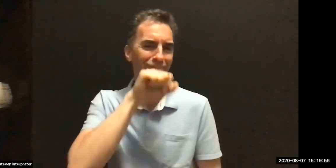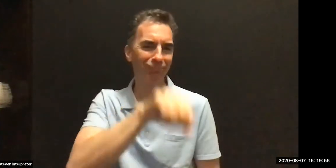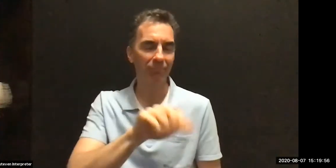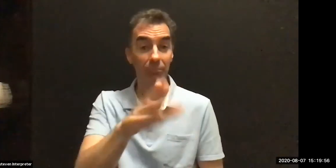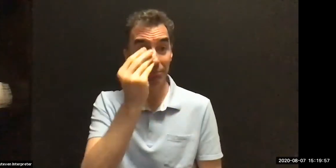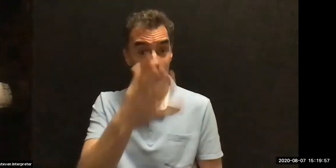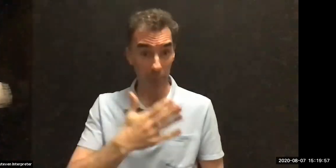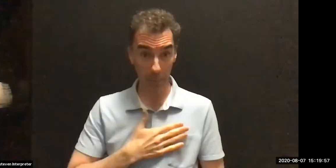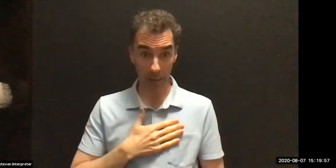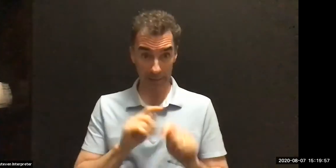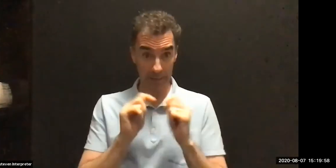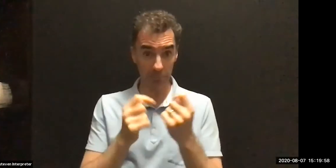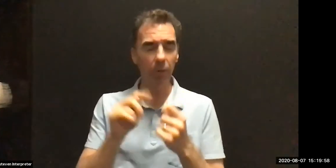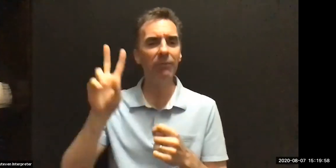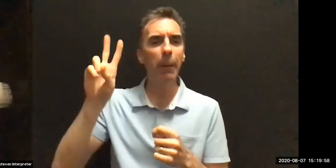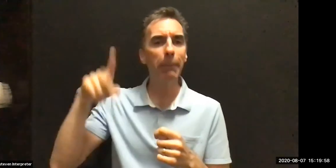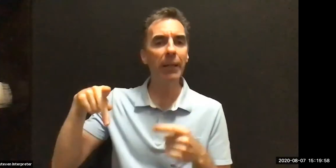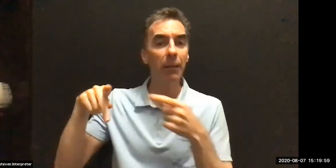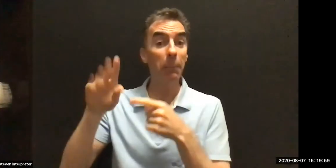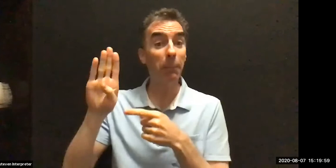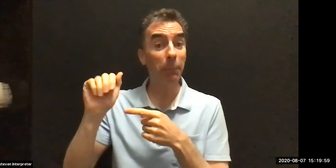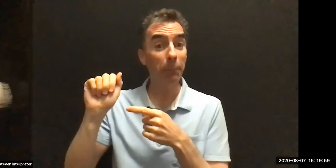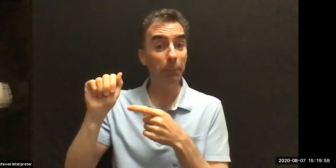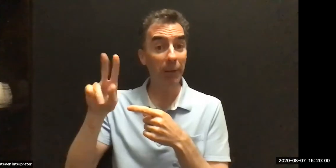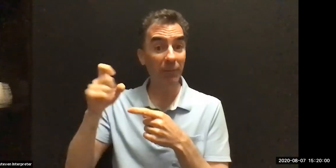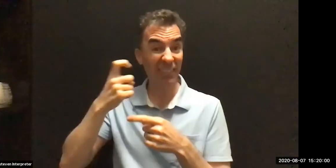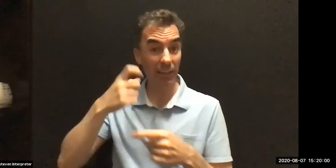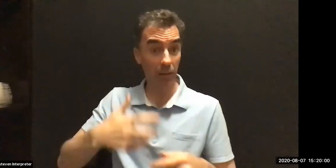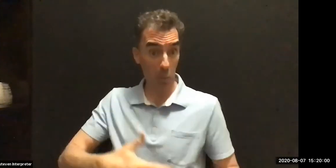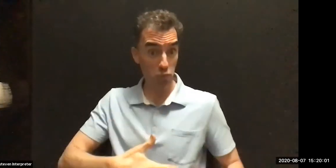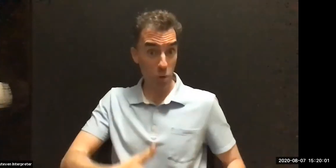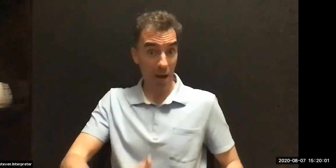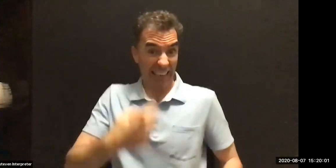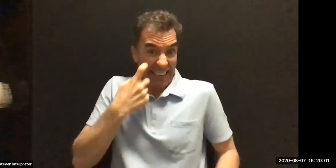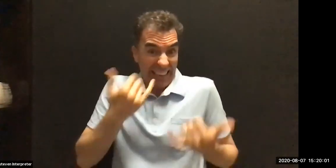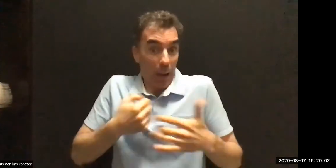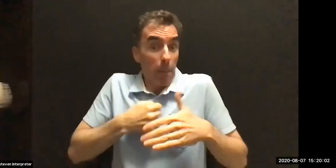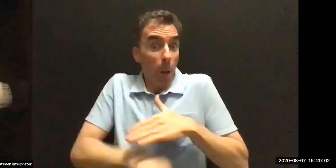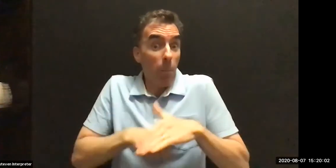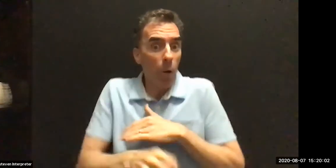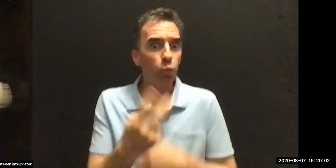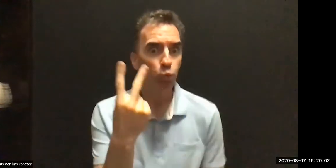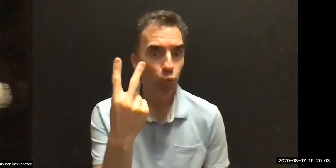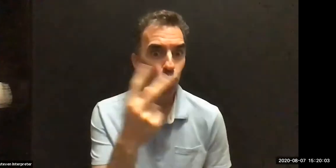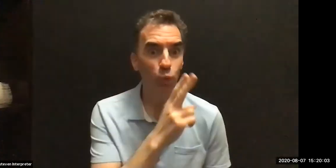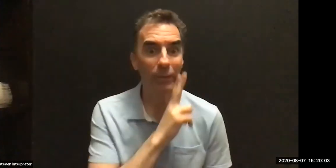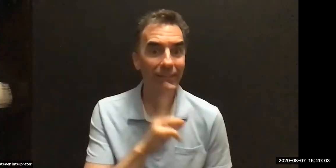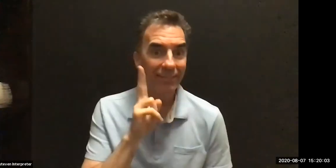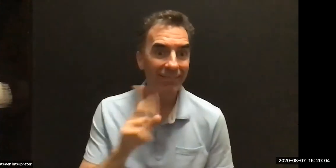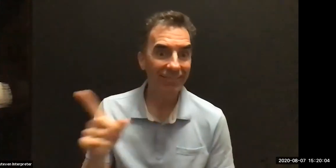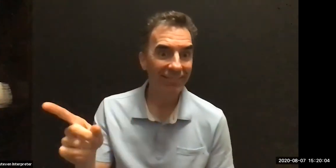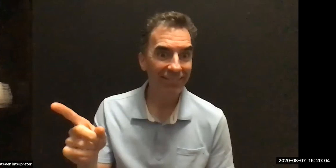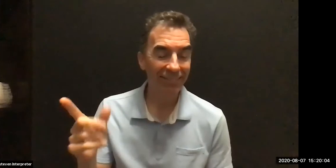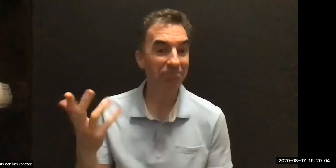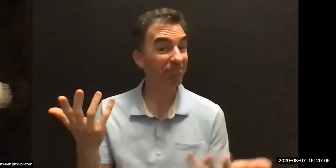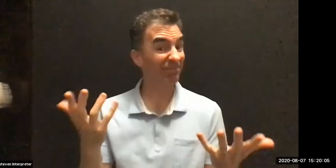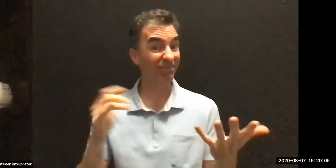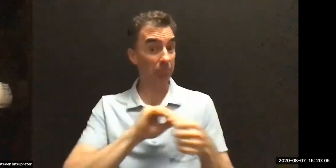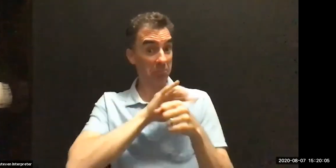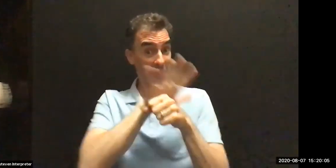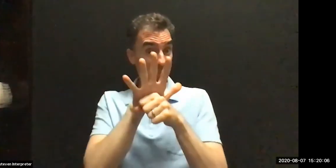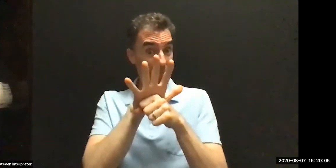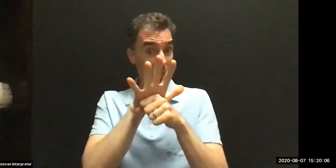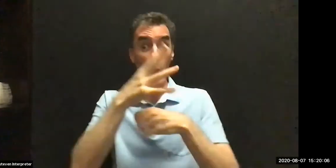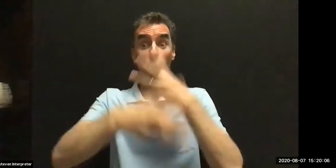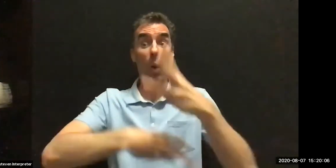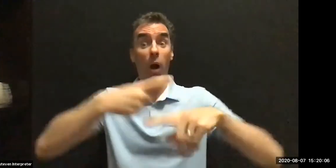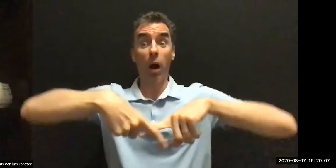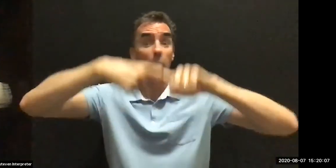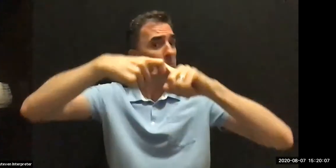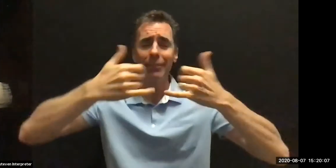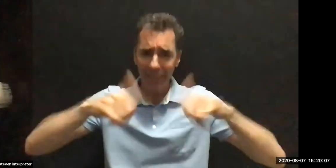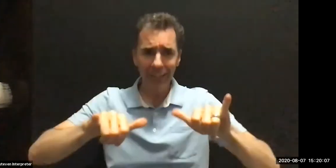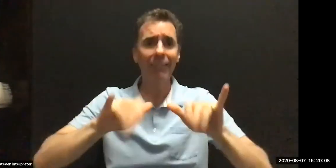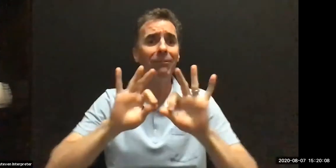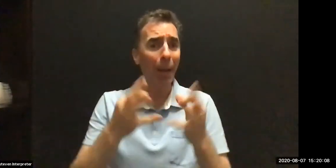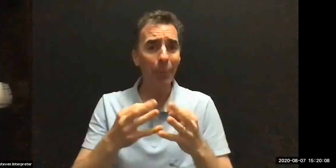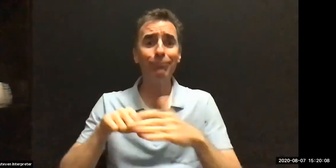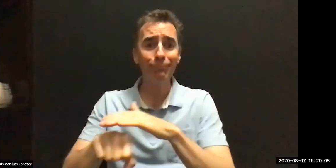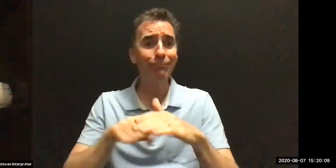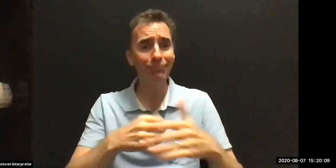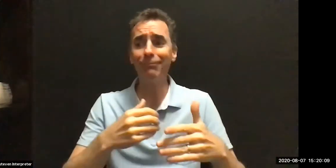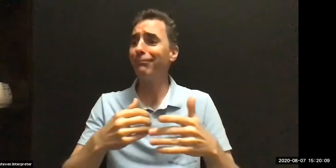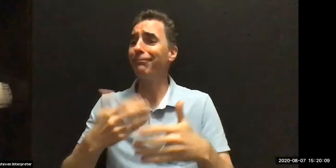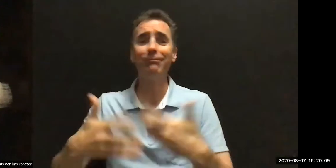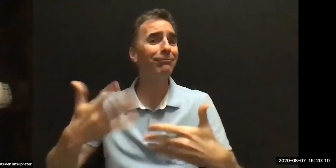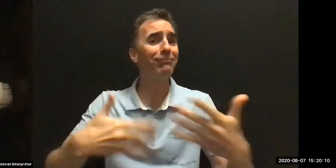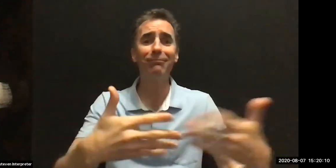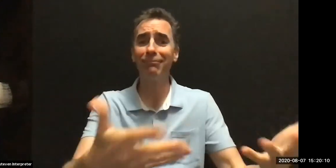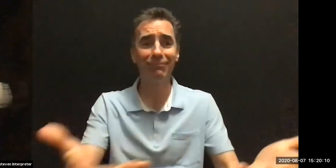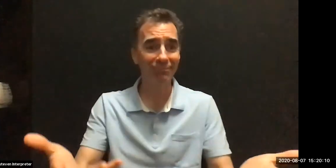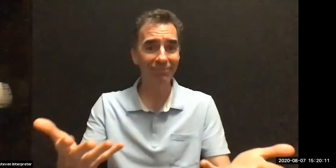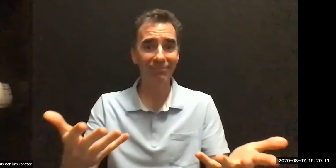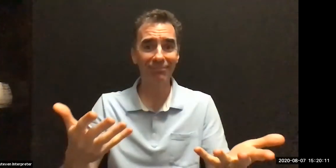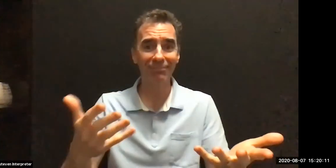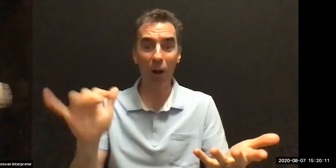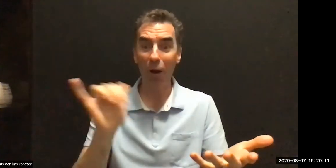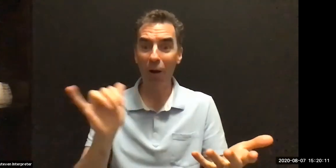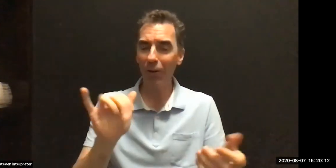Channelle Charest: One of my BP is in Bakersfield just gave birth to twins today. So like it is life is going on families are growing i and i love it i. It makes me really happy actually to see that, and seemed like she was maybe enjoying the background also that you have, which is kind of cool.